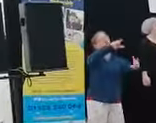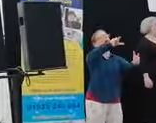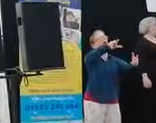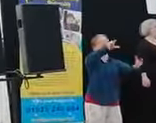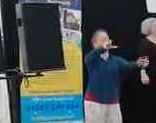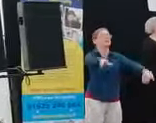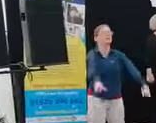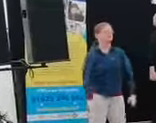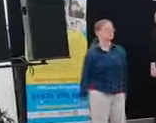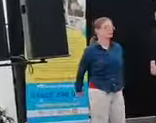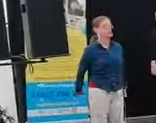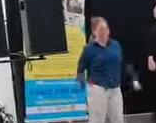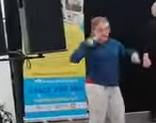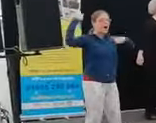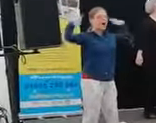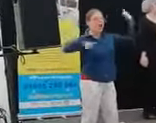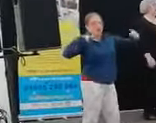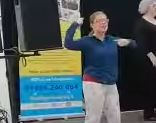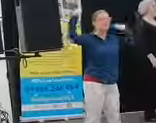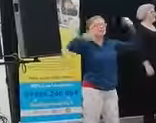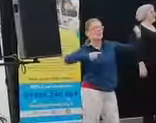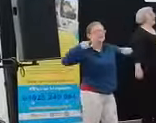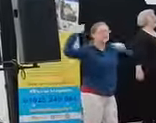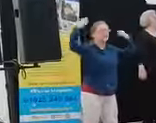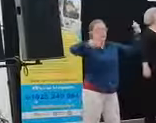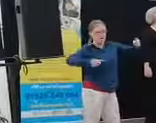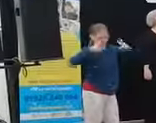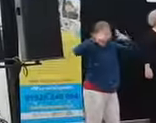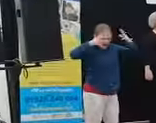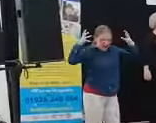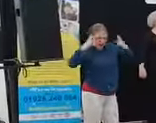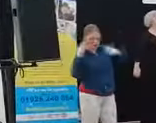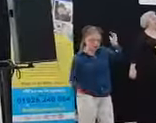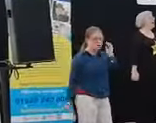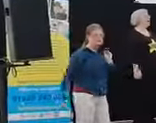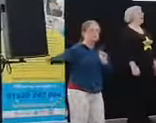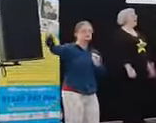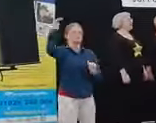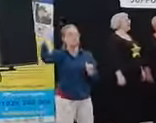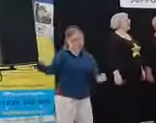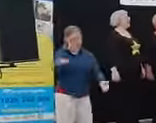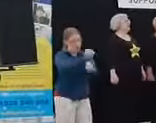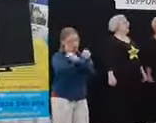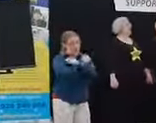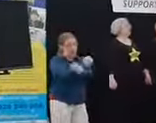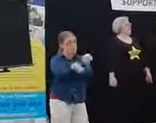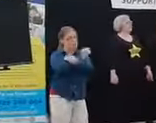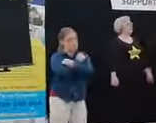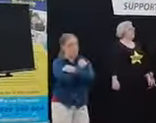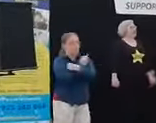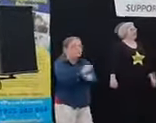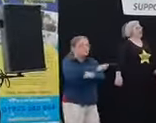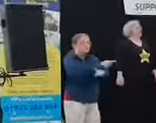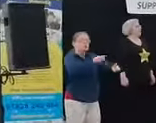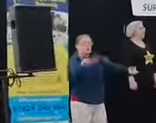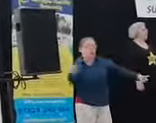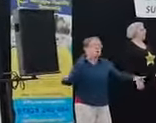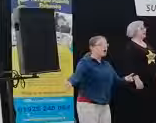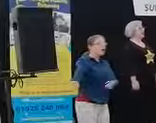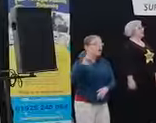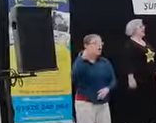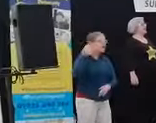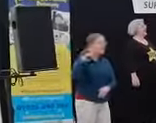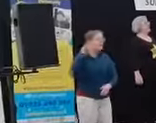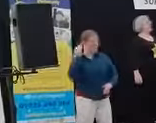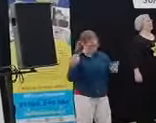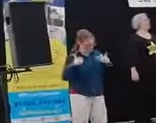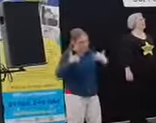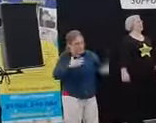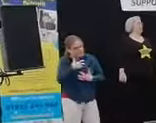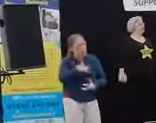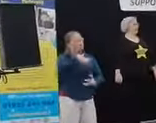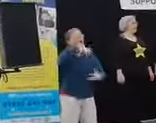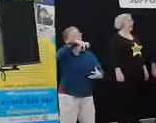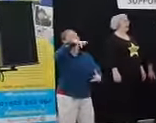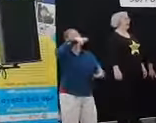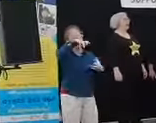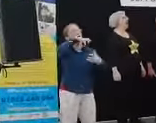Louder, louder than a lion 'Cause I am a champion, and you're gonna hear me roar!